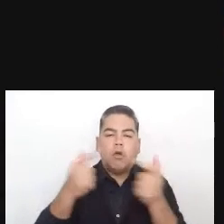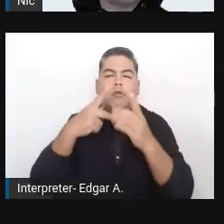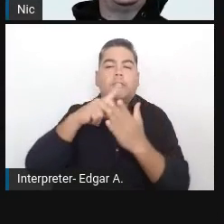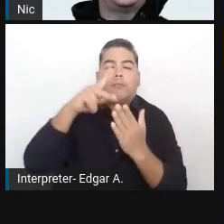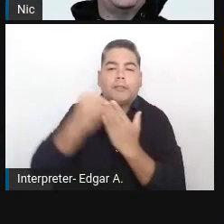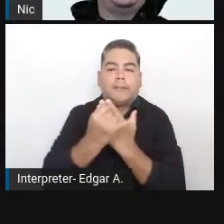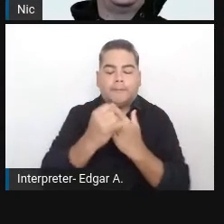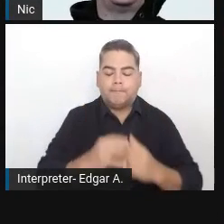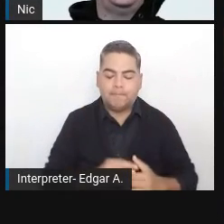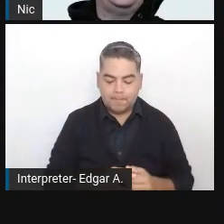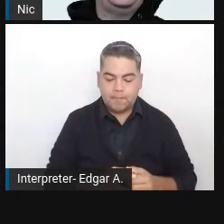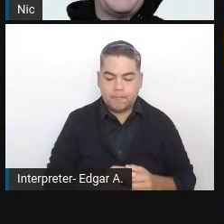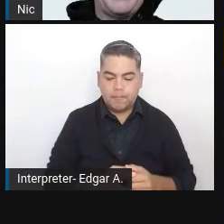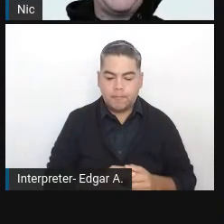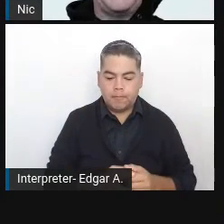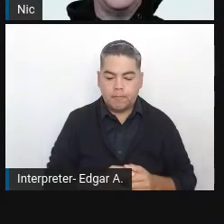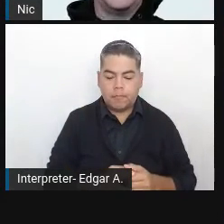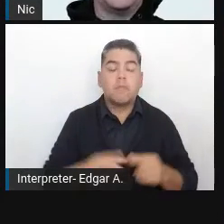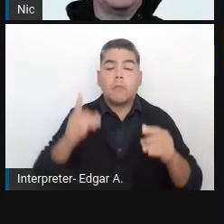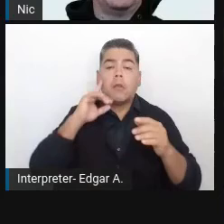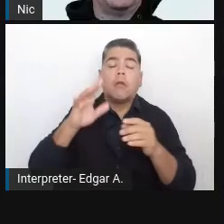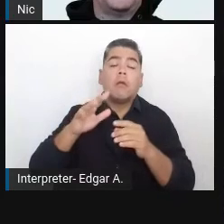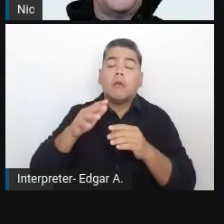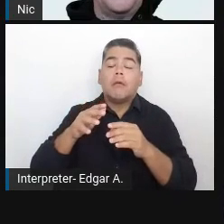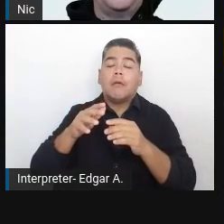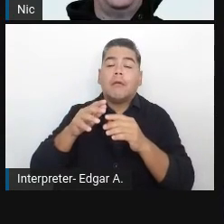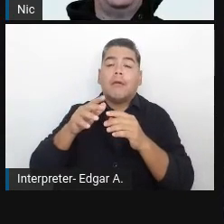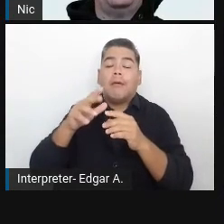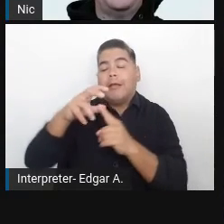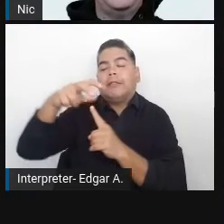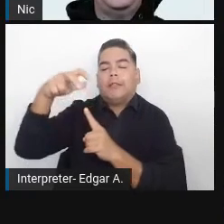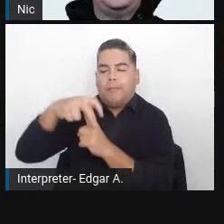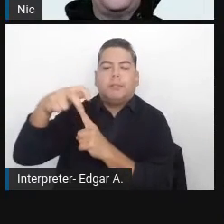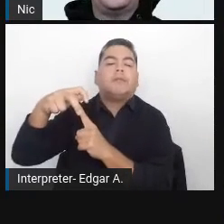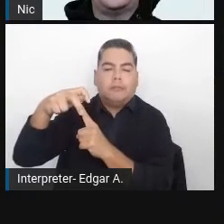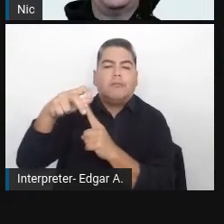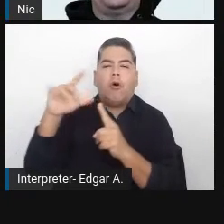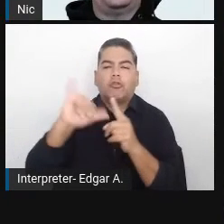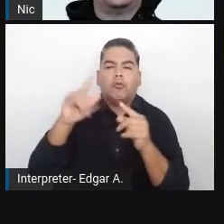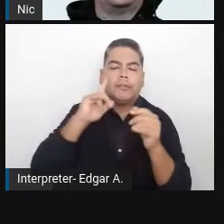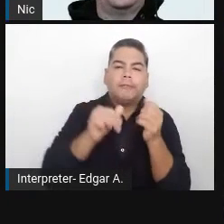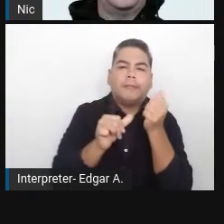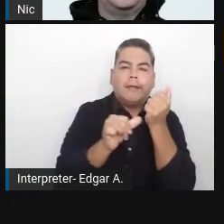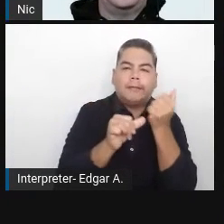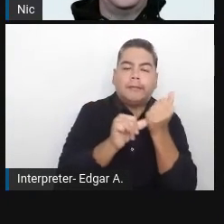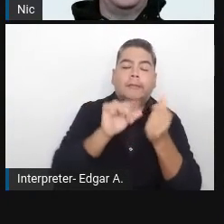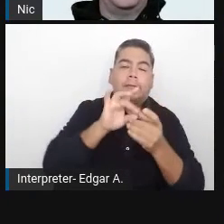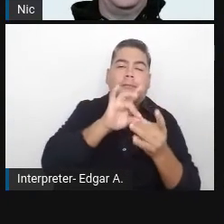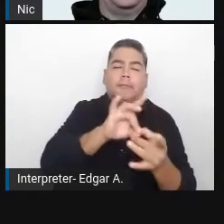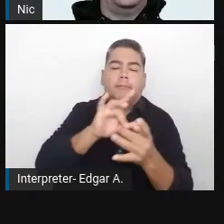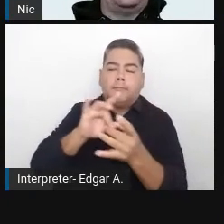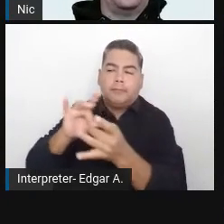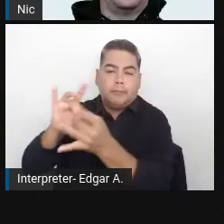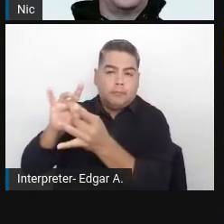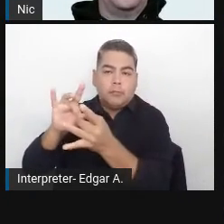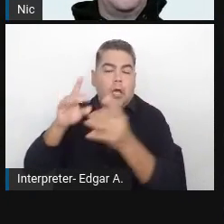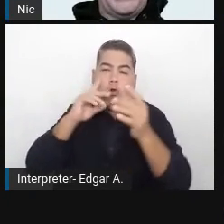Beyond champions, we need allies. I know many non-disabled folks working in accessibility, good folks,